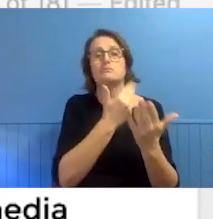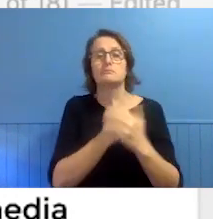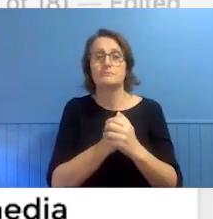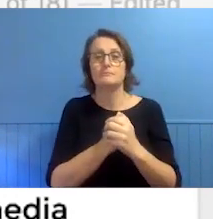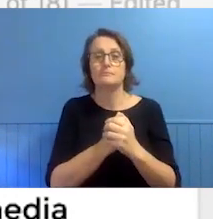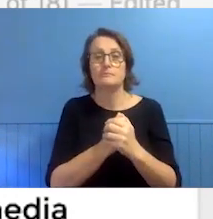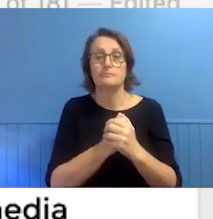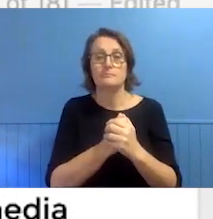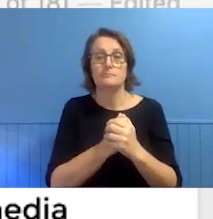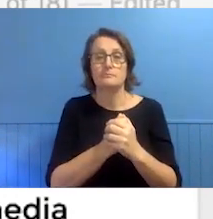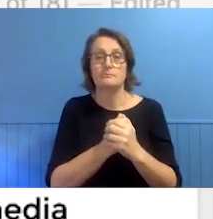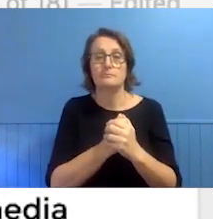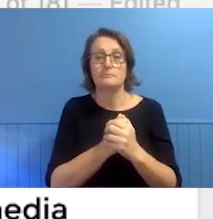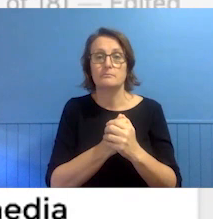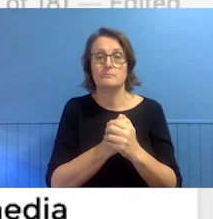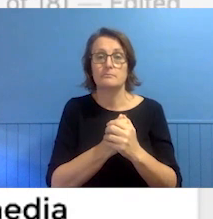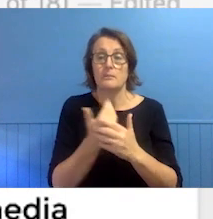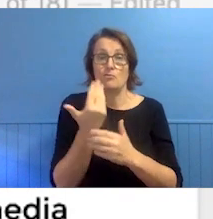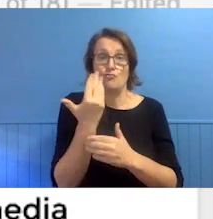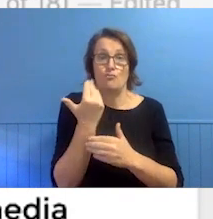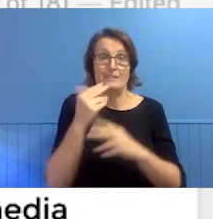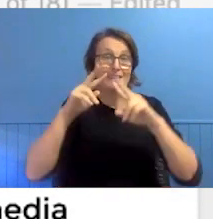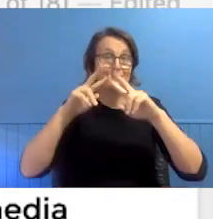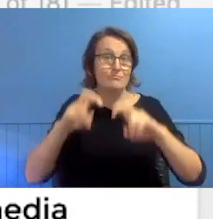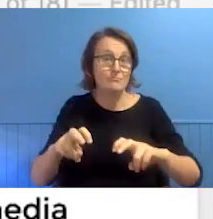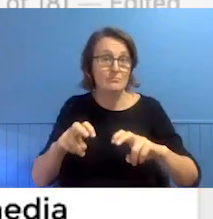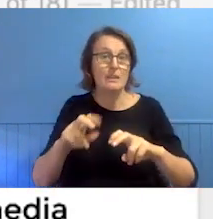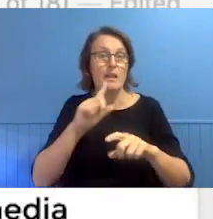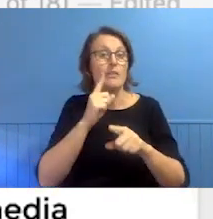post-pandemic study has looked at this and they found Brits have been